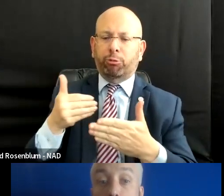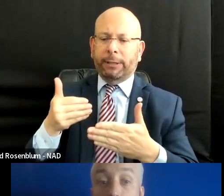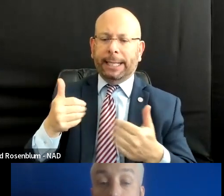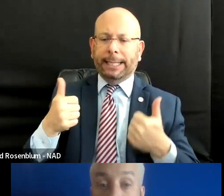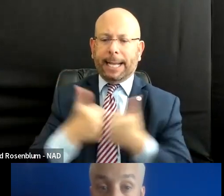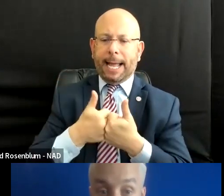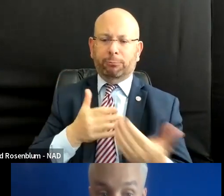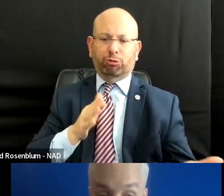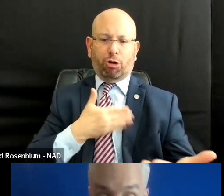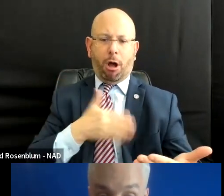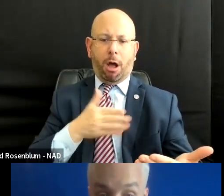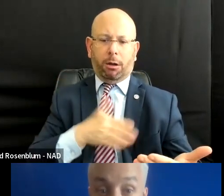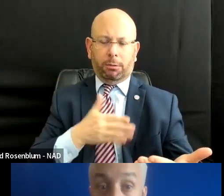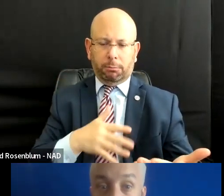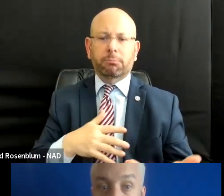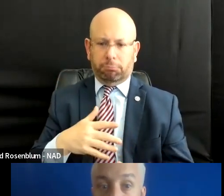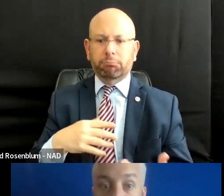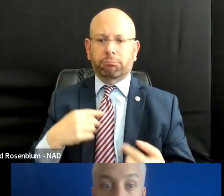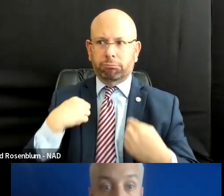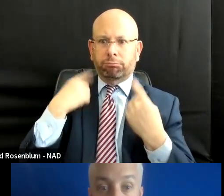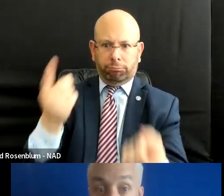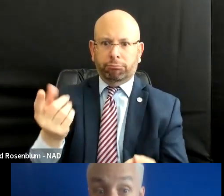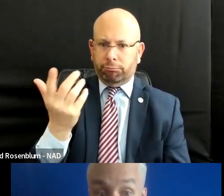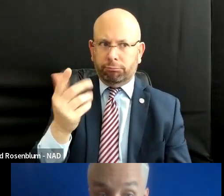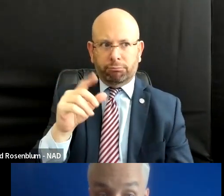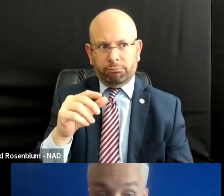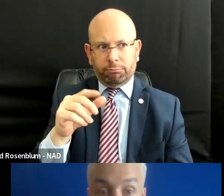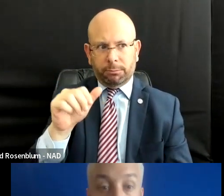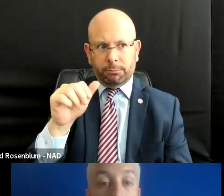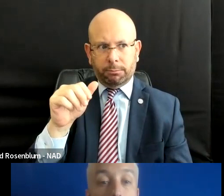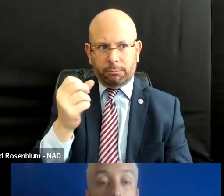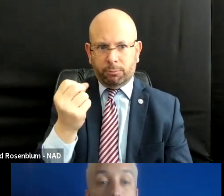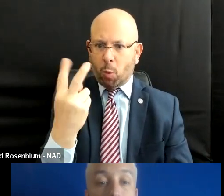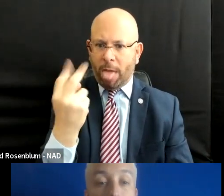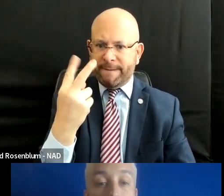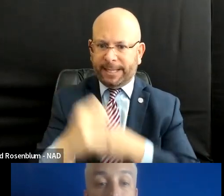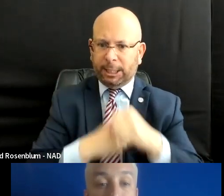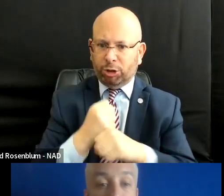providing interpretation and they said well, it shouldn't be a hearing